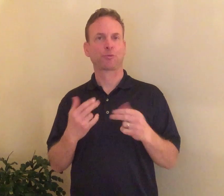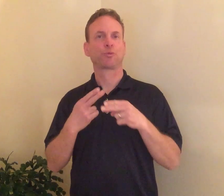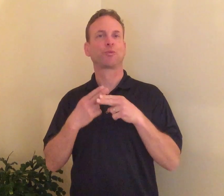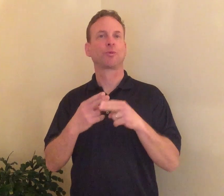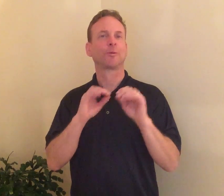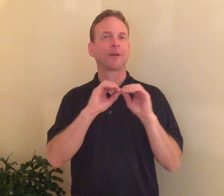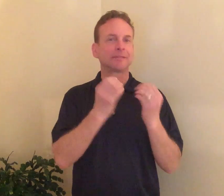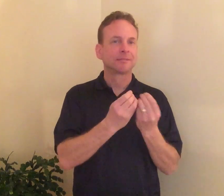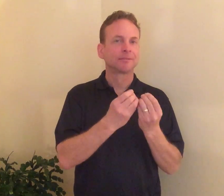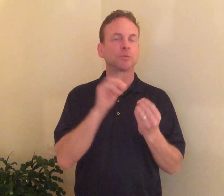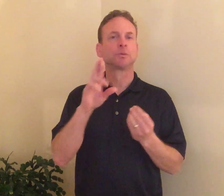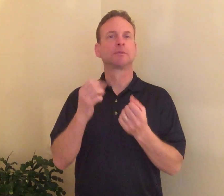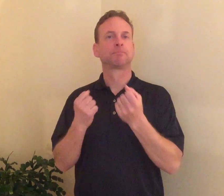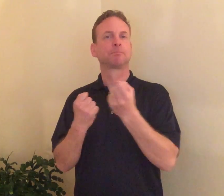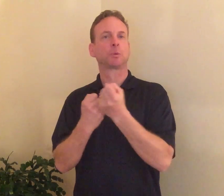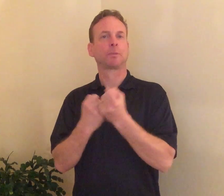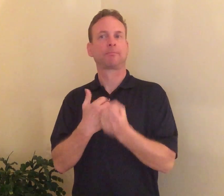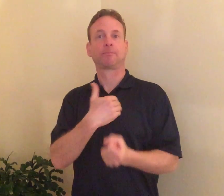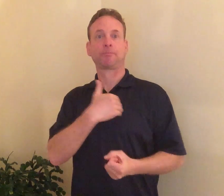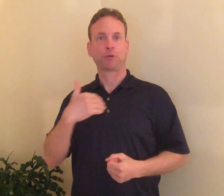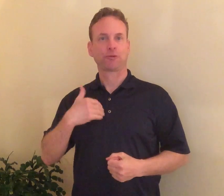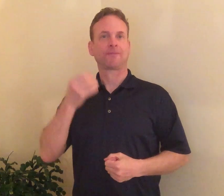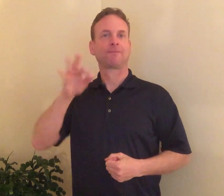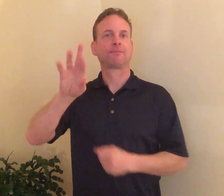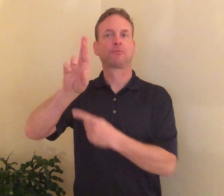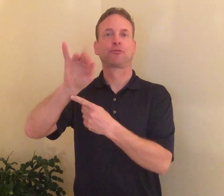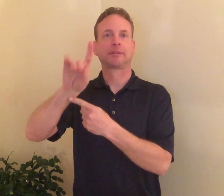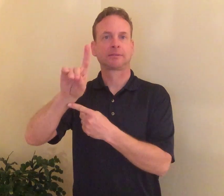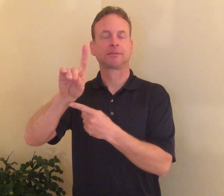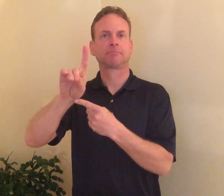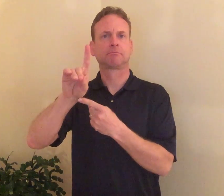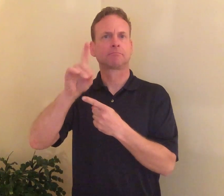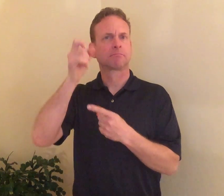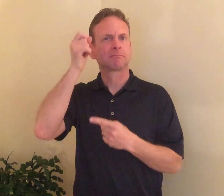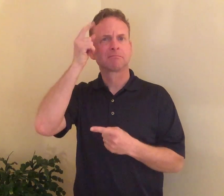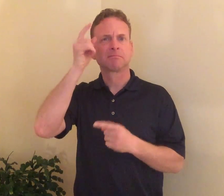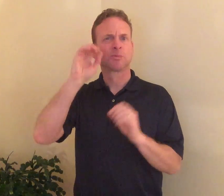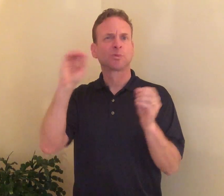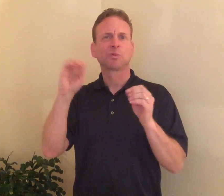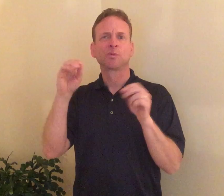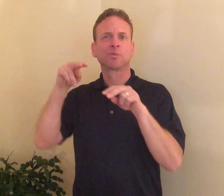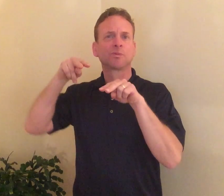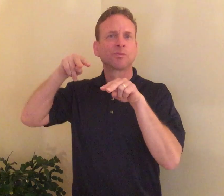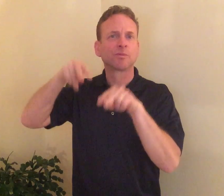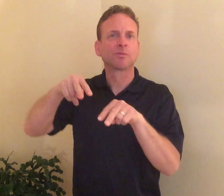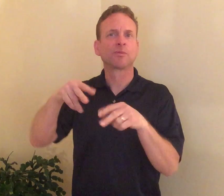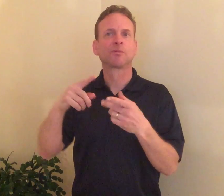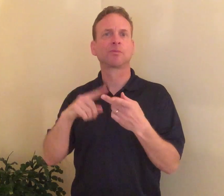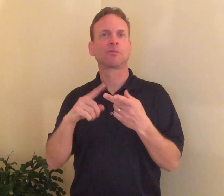or supporting members of RID, but there is no oversight or accountability inherent in